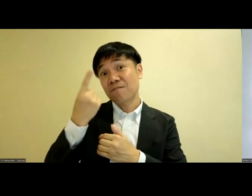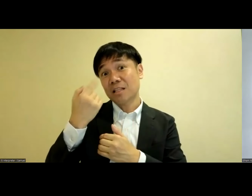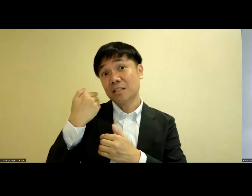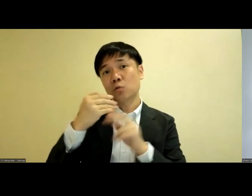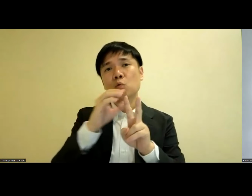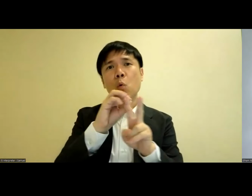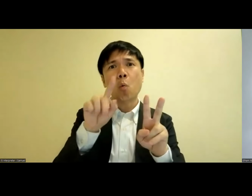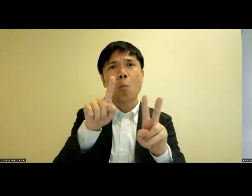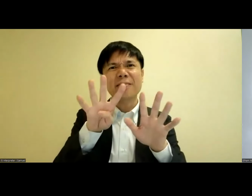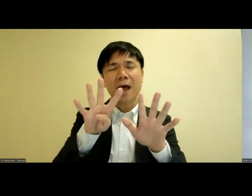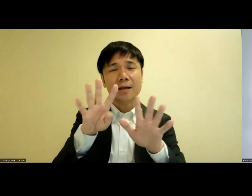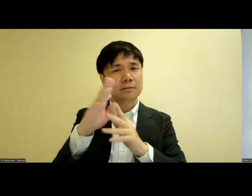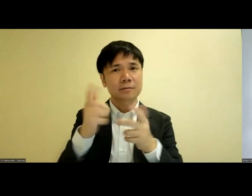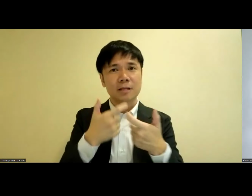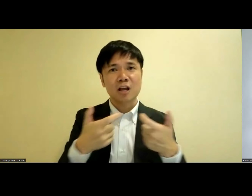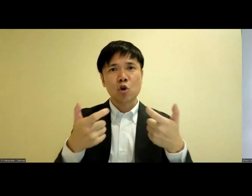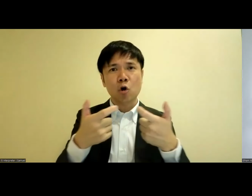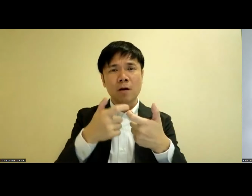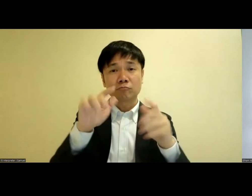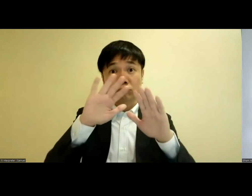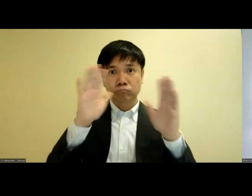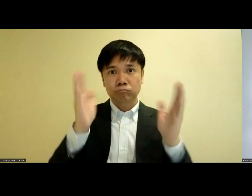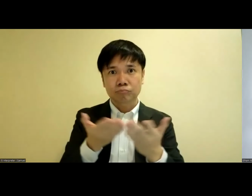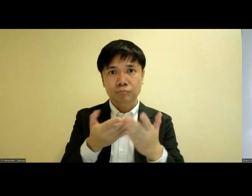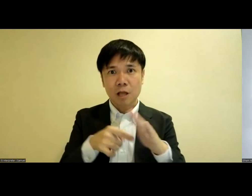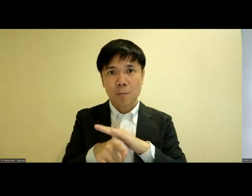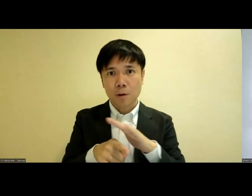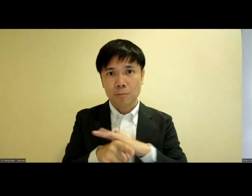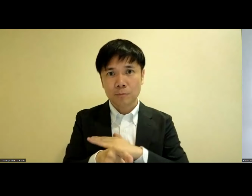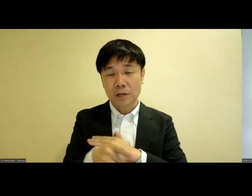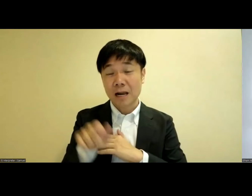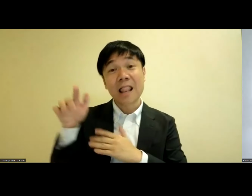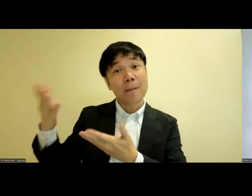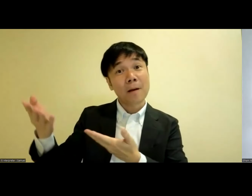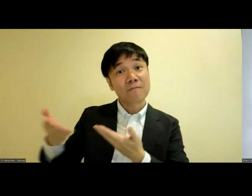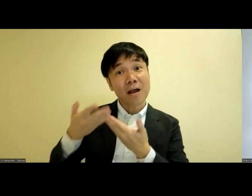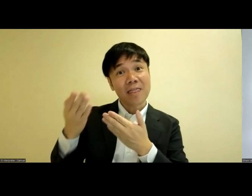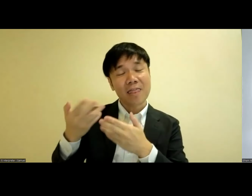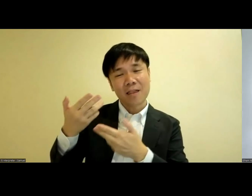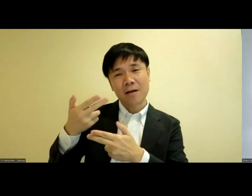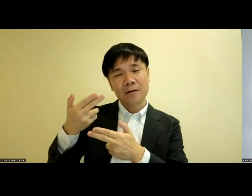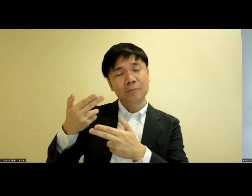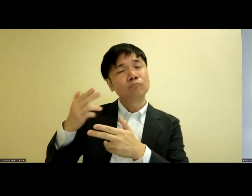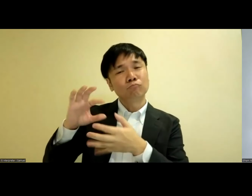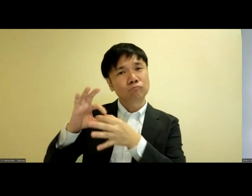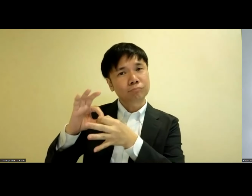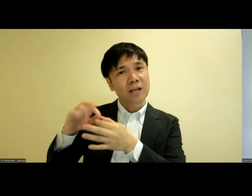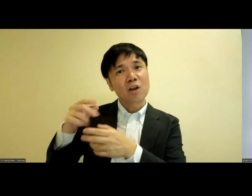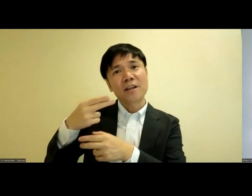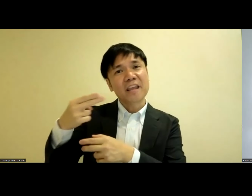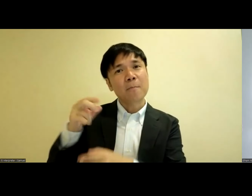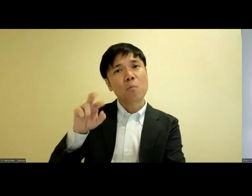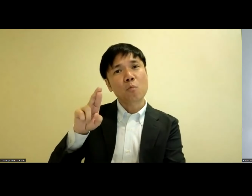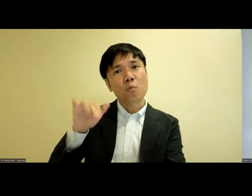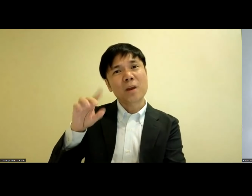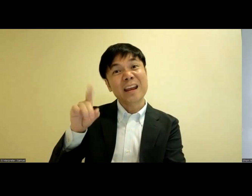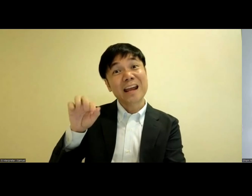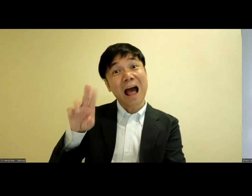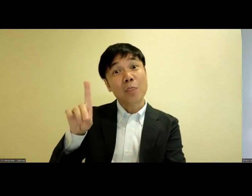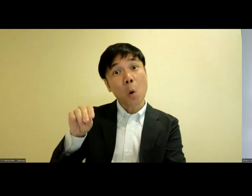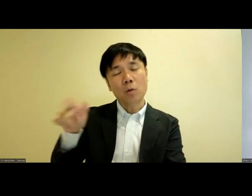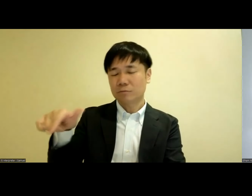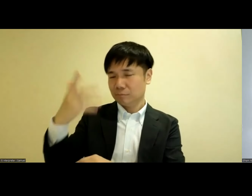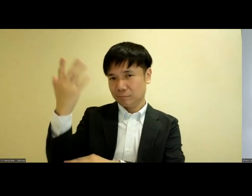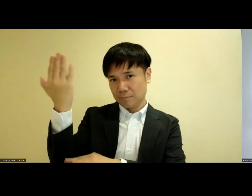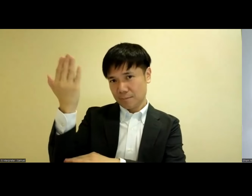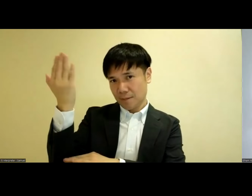My colleague, Ricardo, will take us through the pledges that have happened in 2019, what